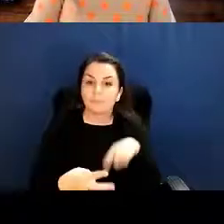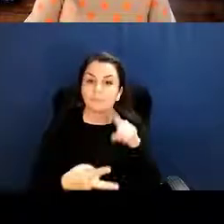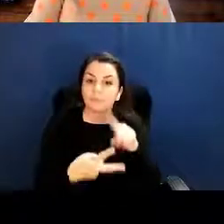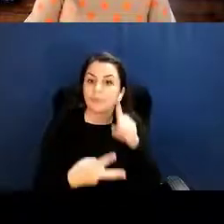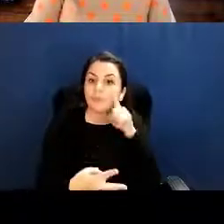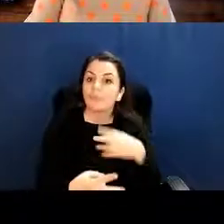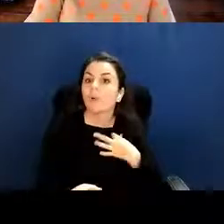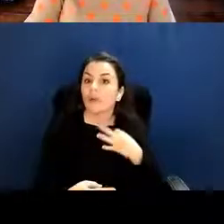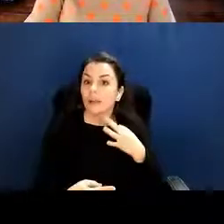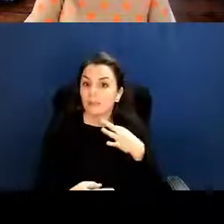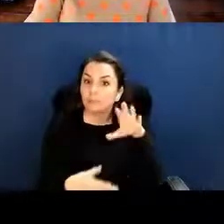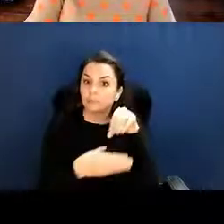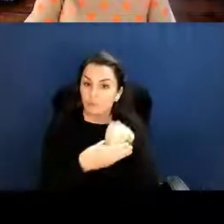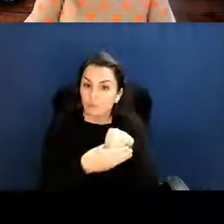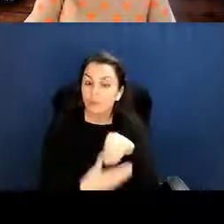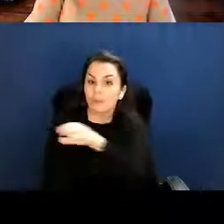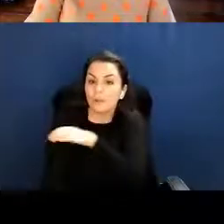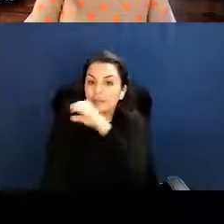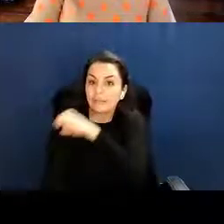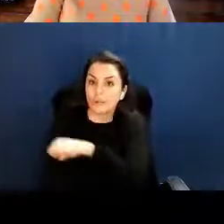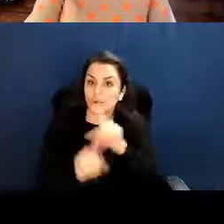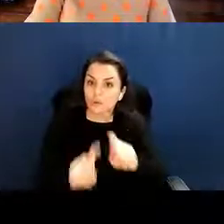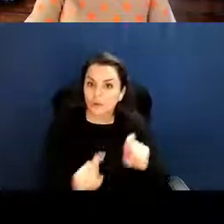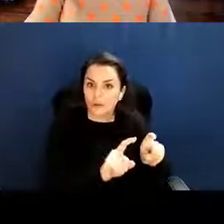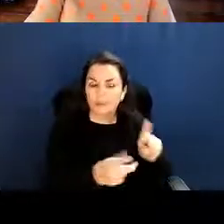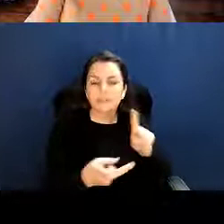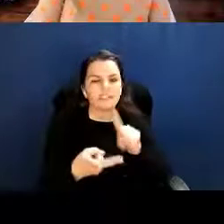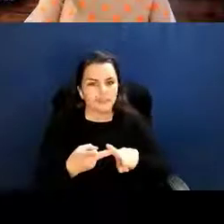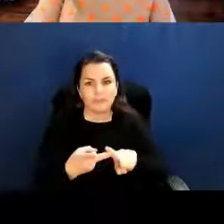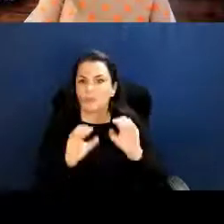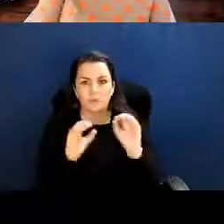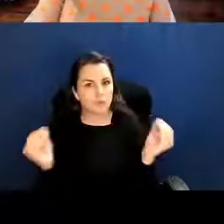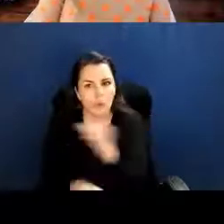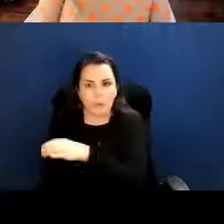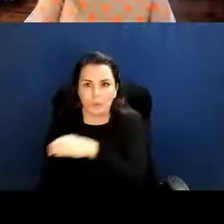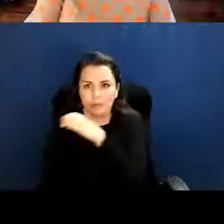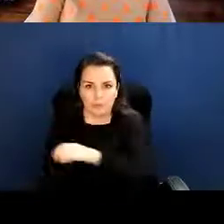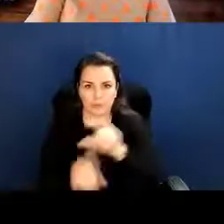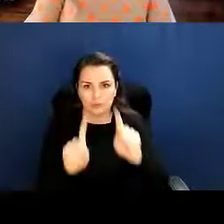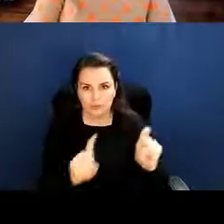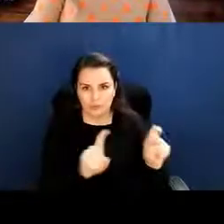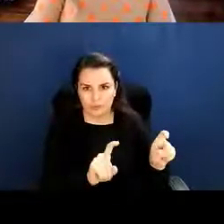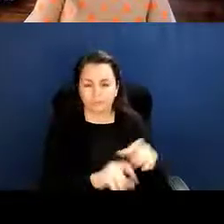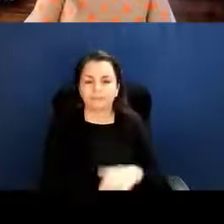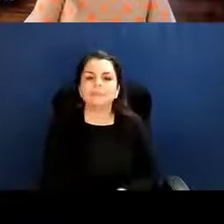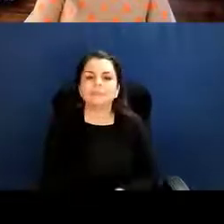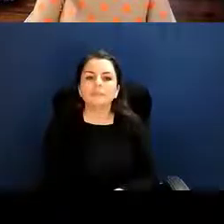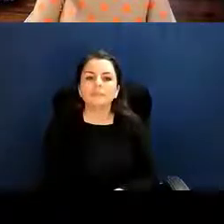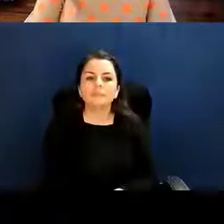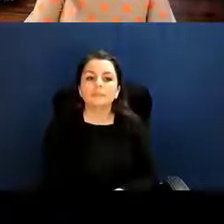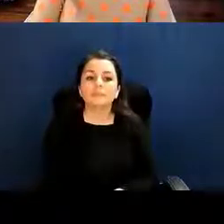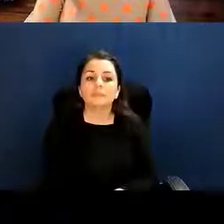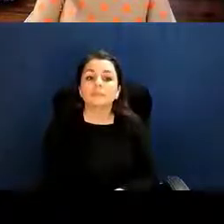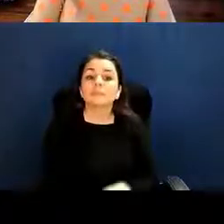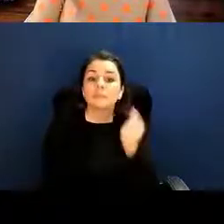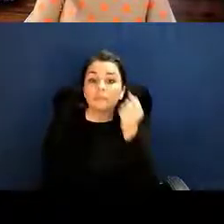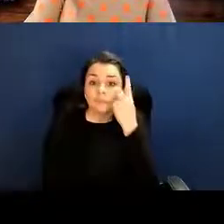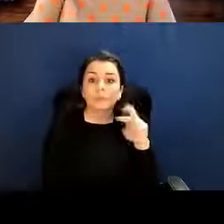that include clinical trials and the other is not. I do want to note that the REAP FOA is close to expiring